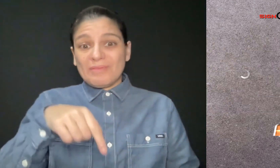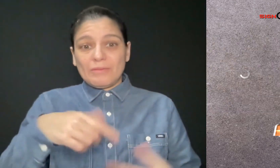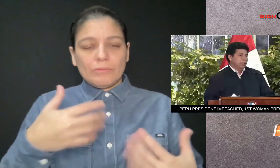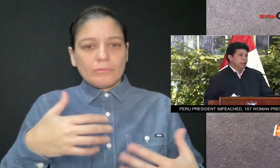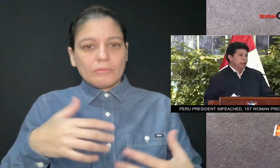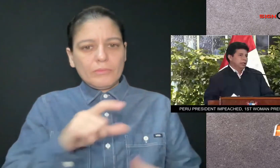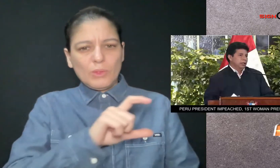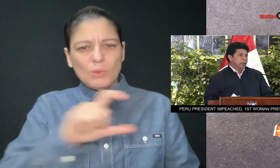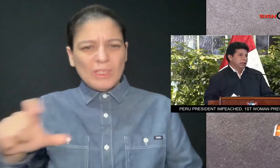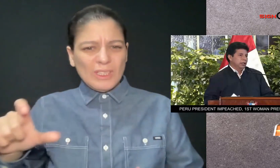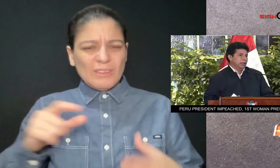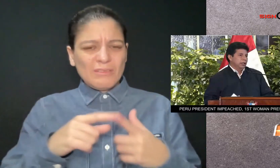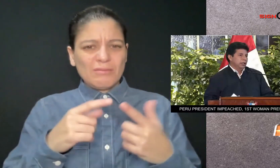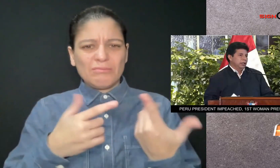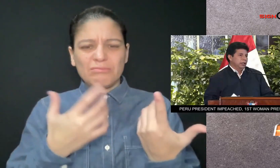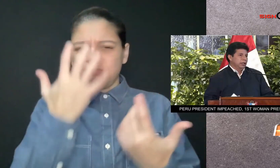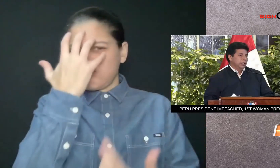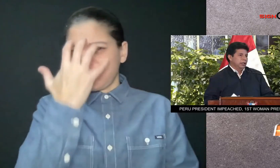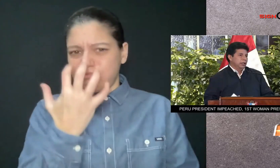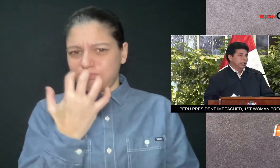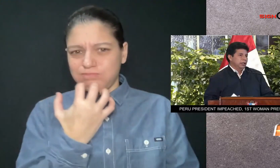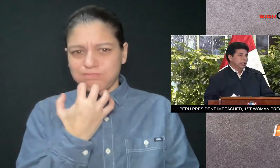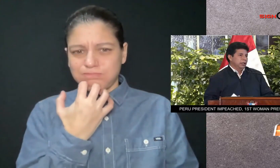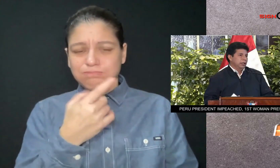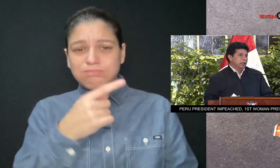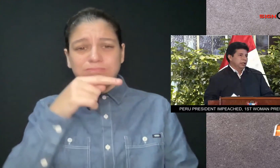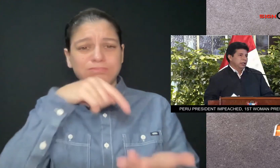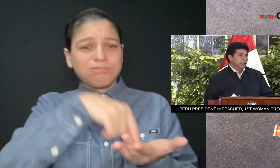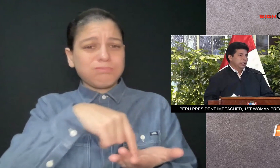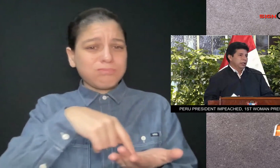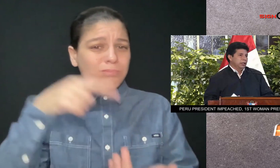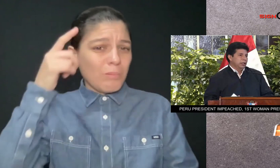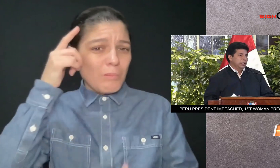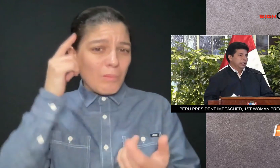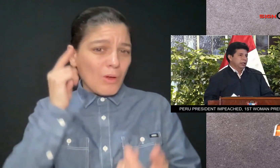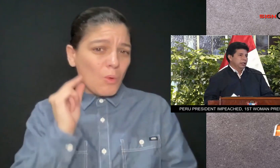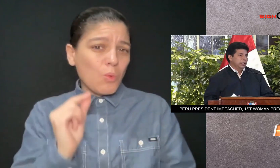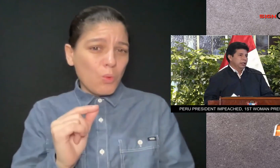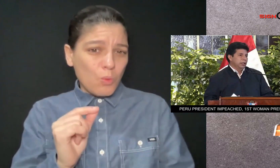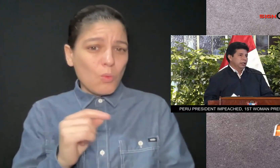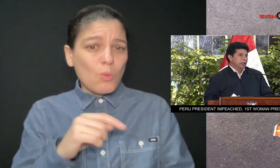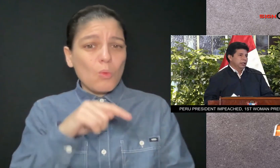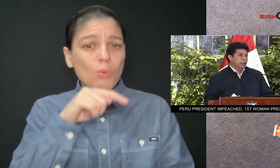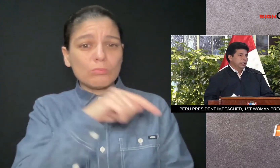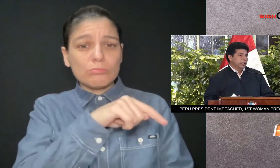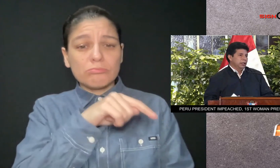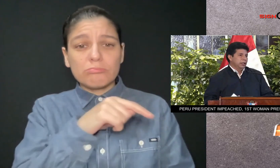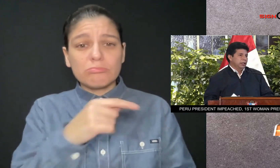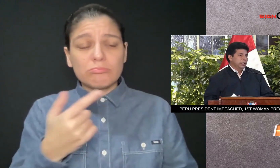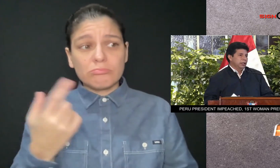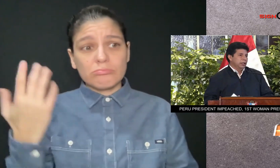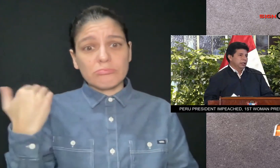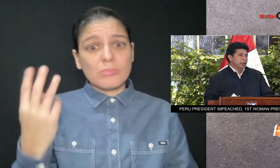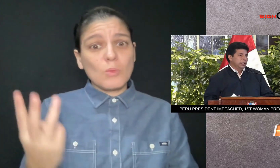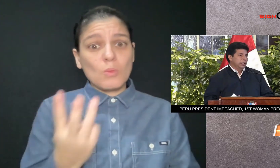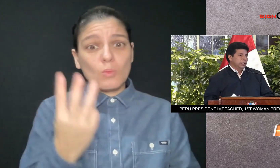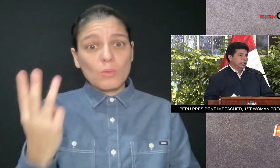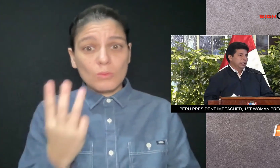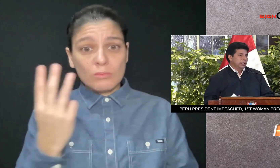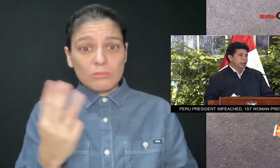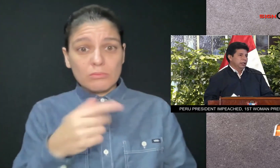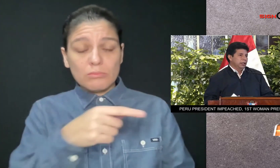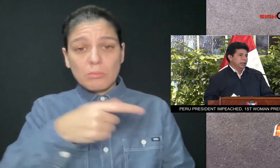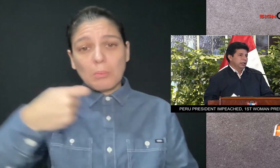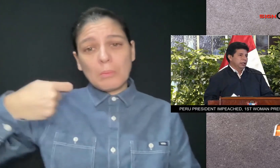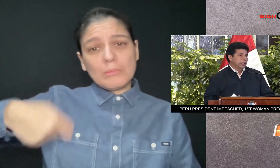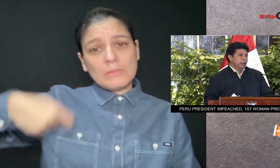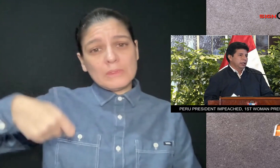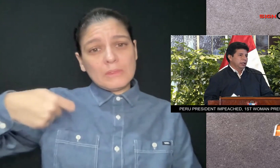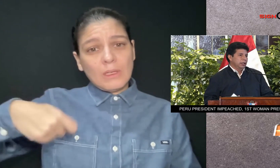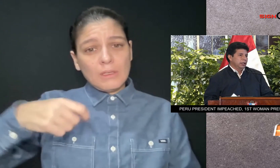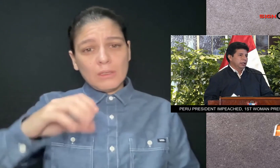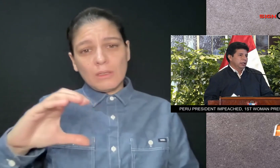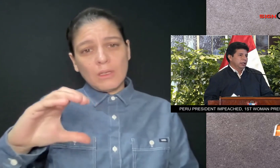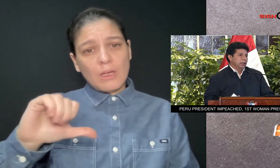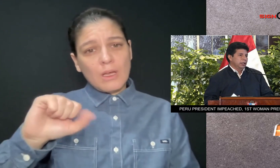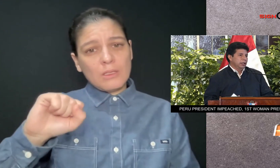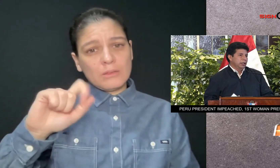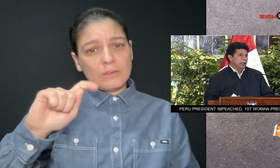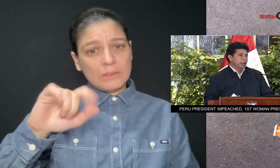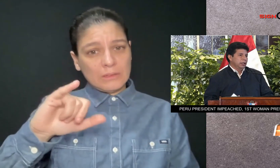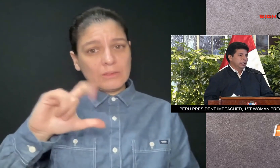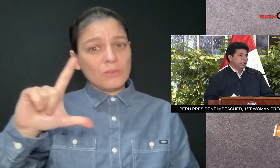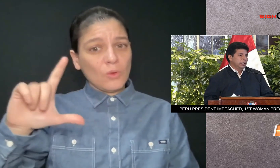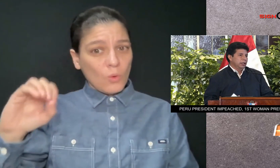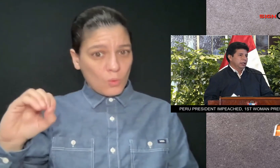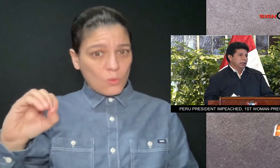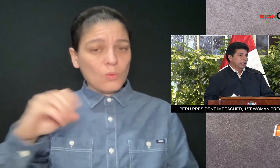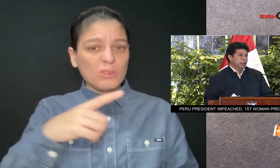dramatic week in Peru on Wednesday at President Pedro Castillo was